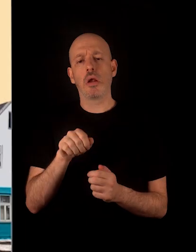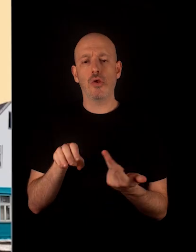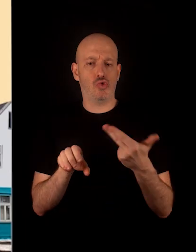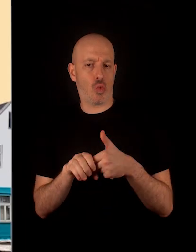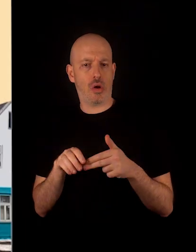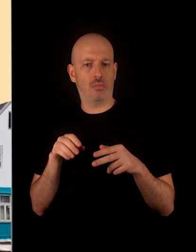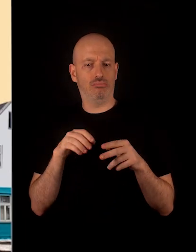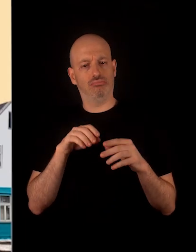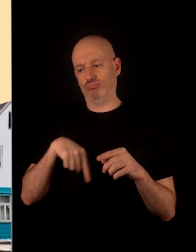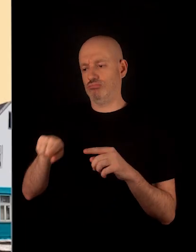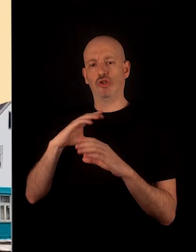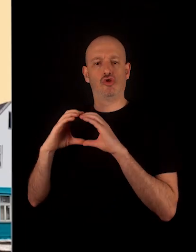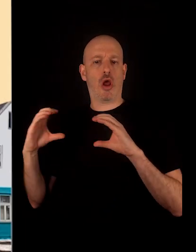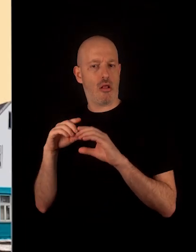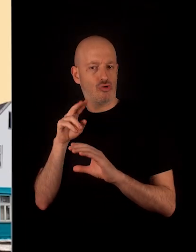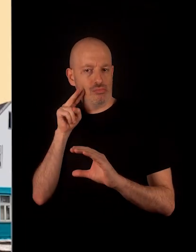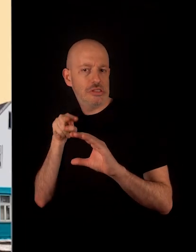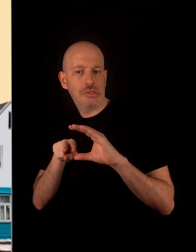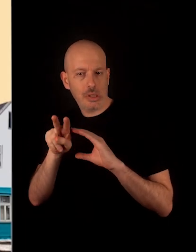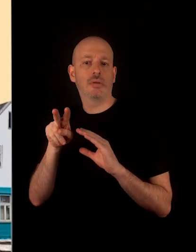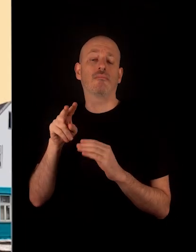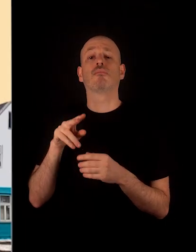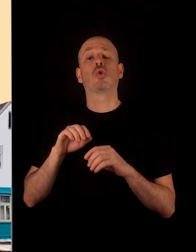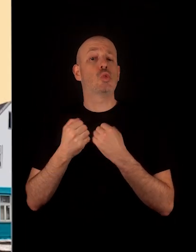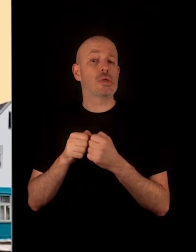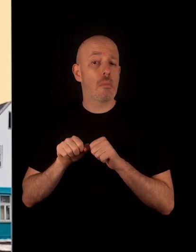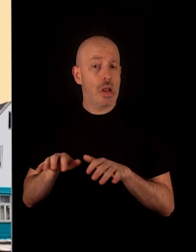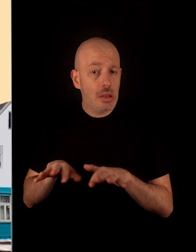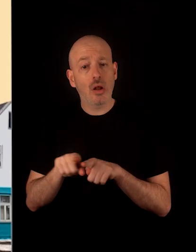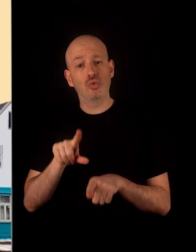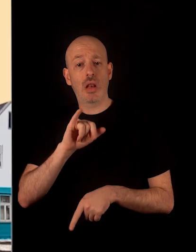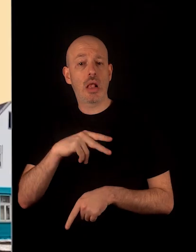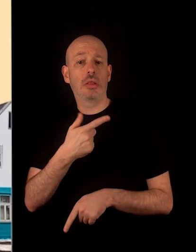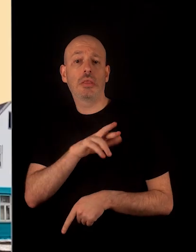This is important. You will of course need to select our project Culture Moves Europe.